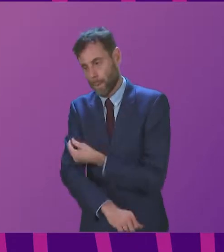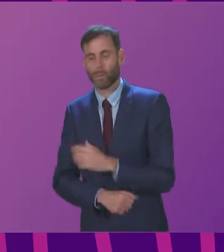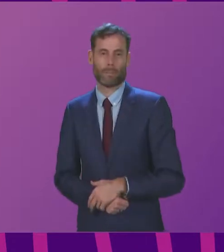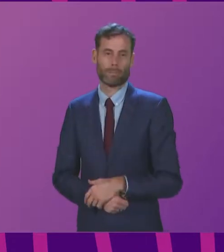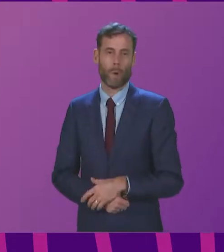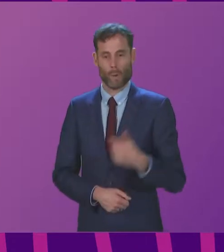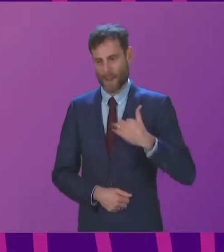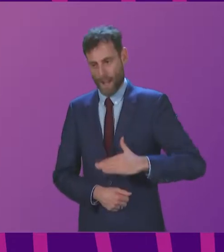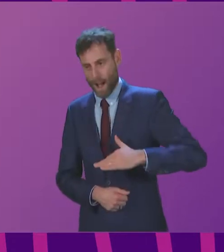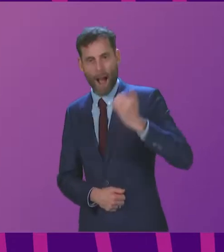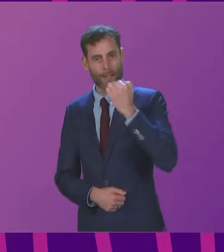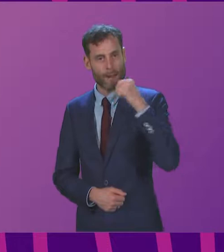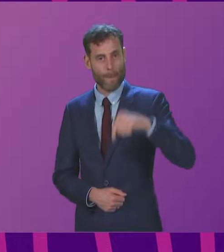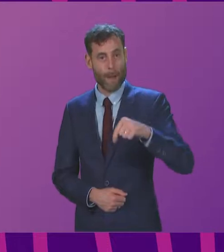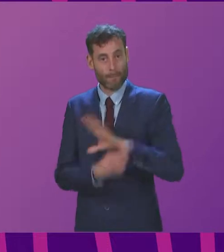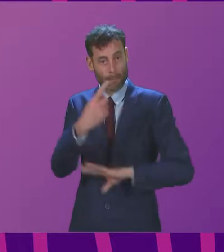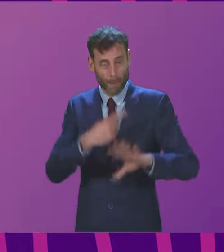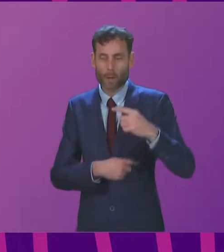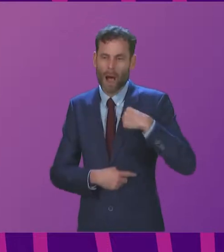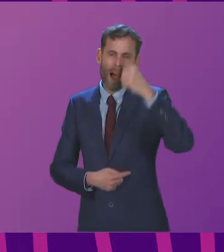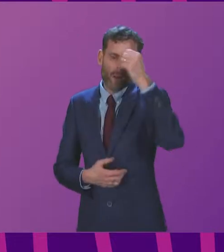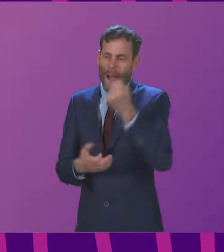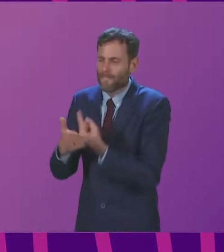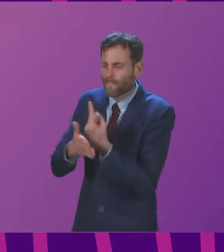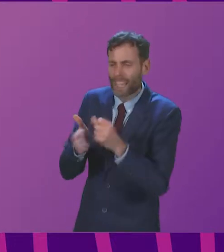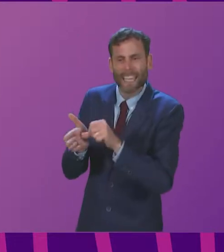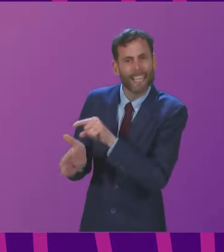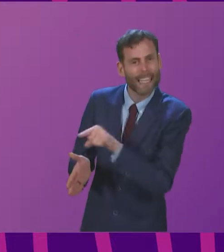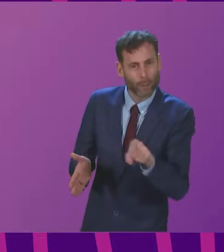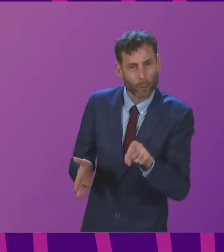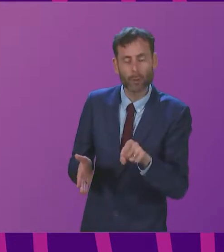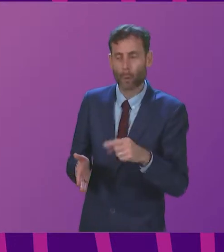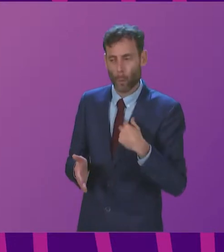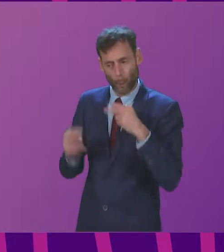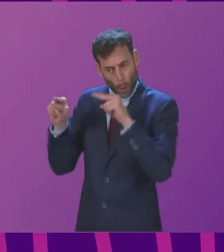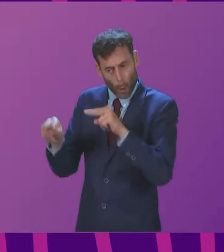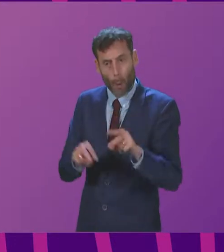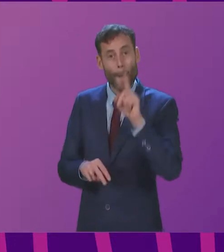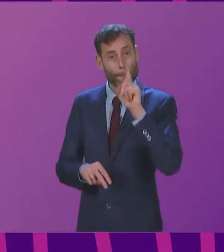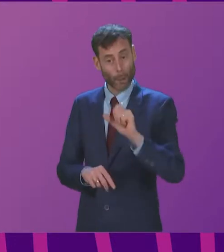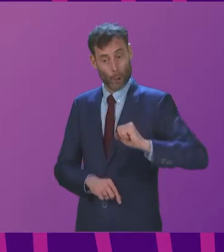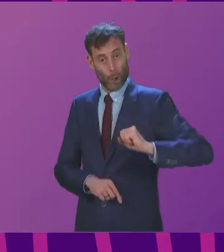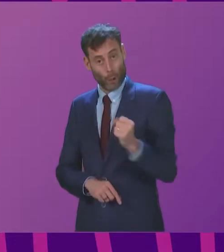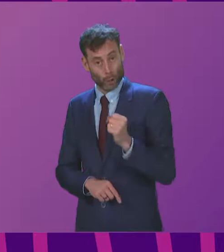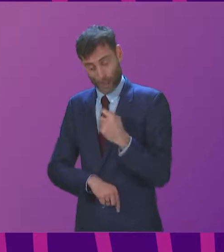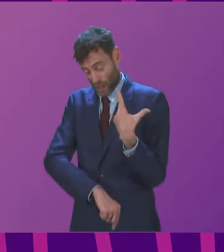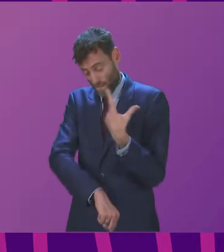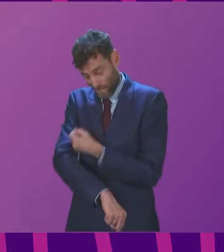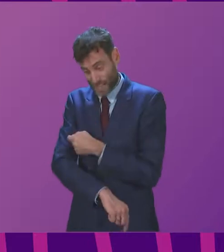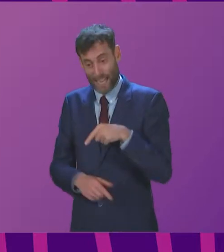will arise that we will need to address, but we should remember that the Scottish vaccination programme is going extremely well. Perhaps the Conservatives might want to acknowledge that.